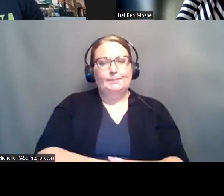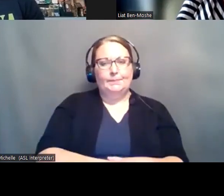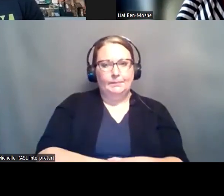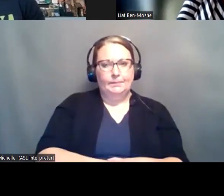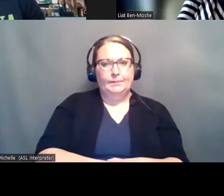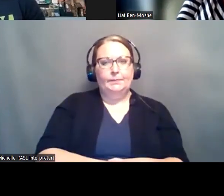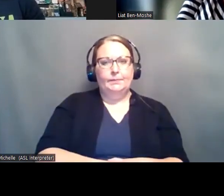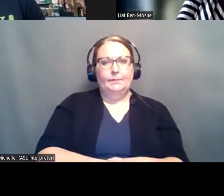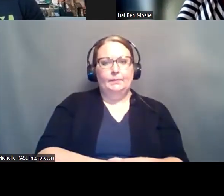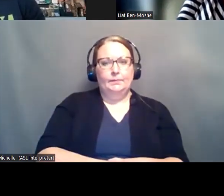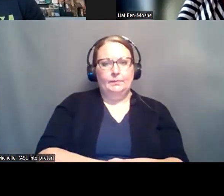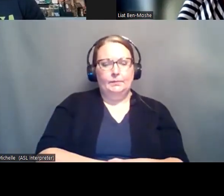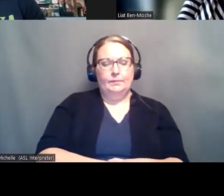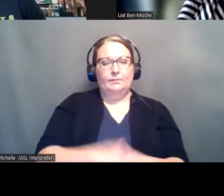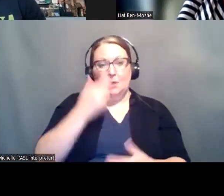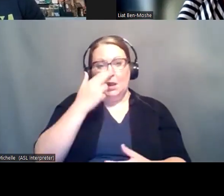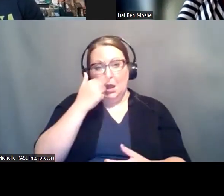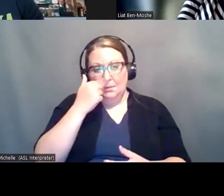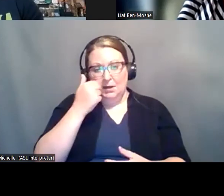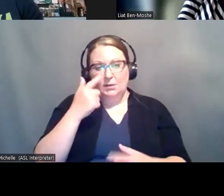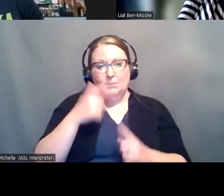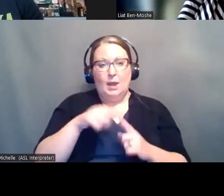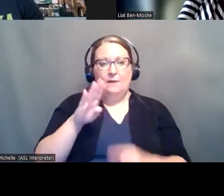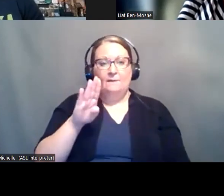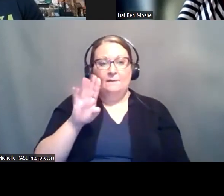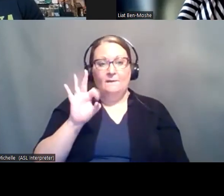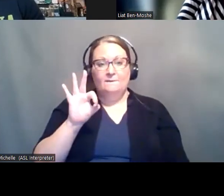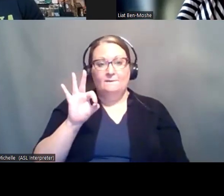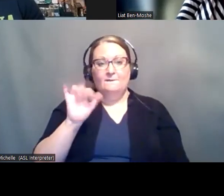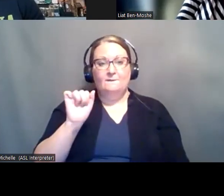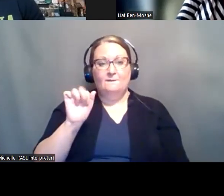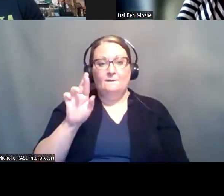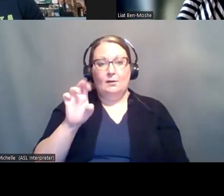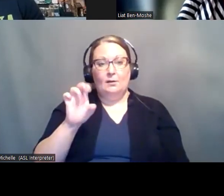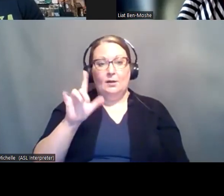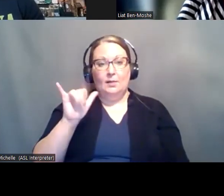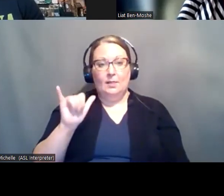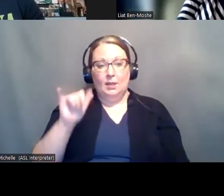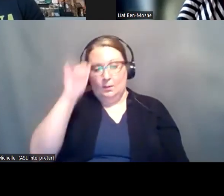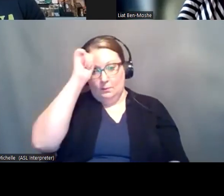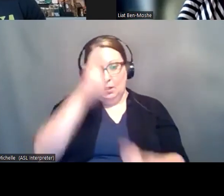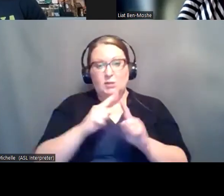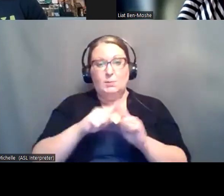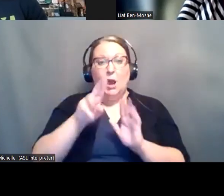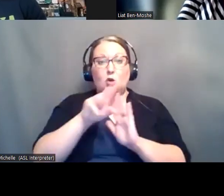You know, comedies by the Farrelly brothers and all of that. But undergrads really loved it.